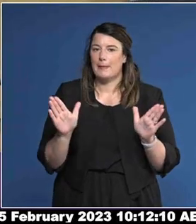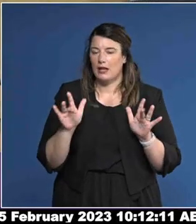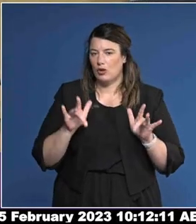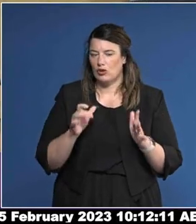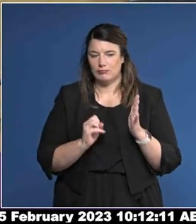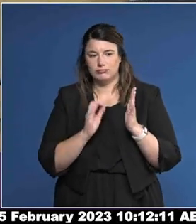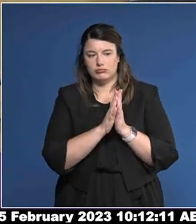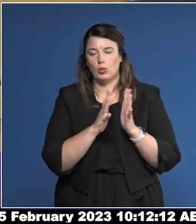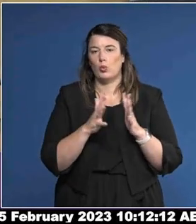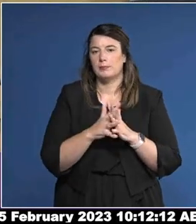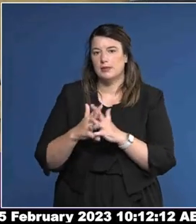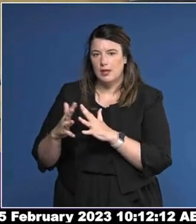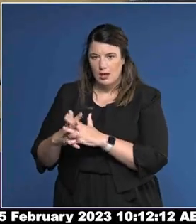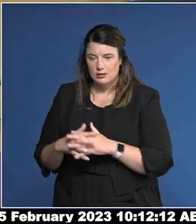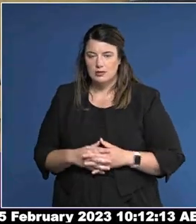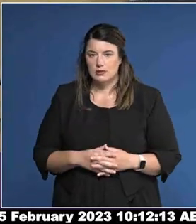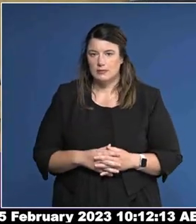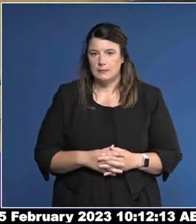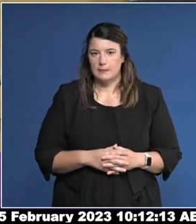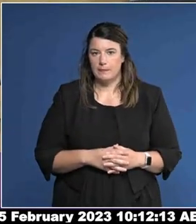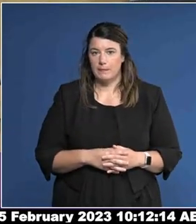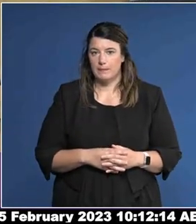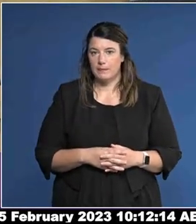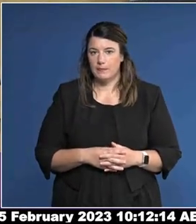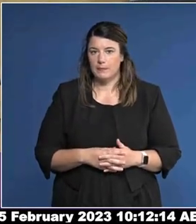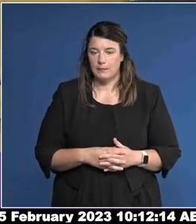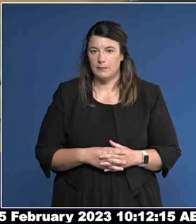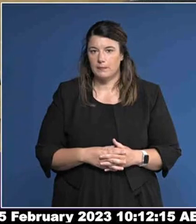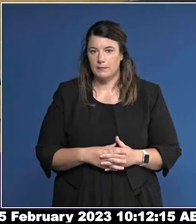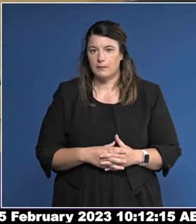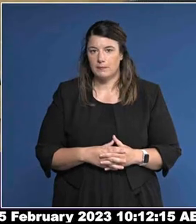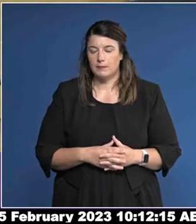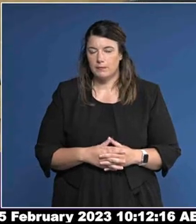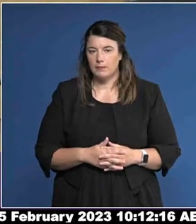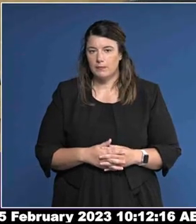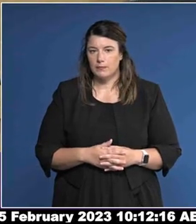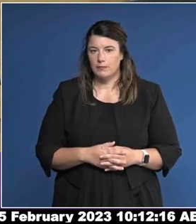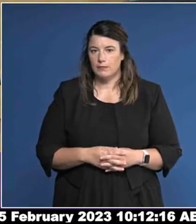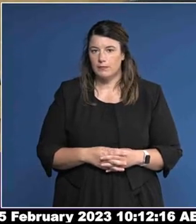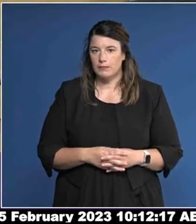I'm going to ask Ms Toohey some questions arising from the findings of the Royal